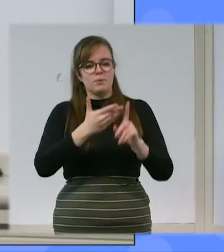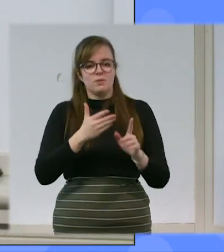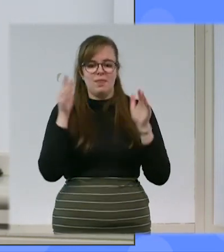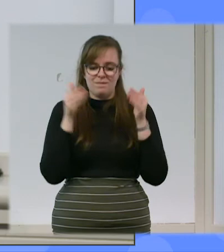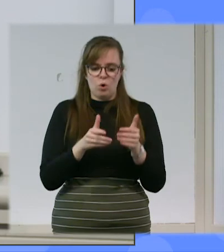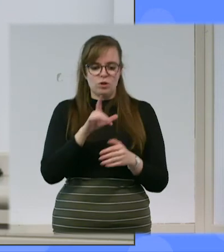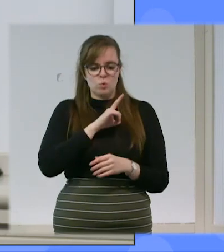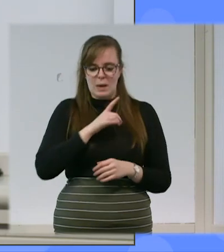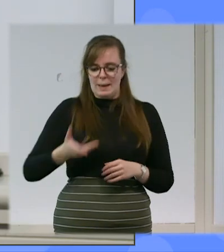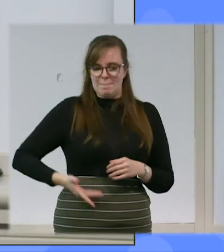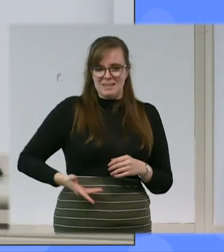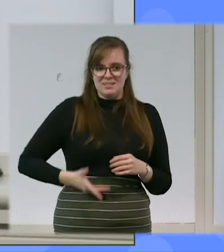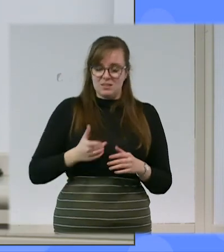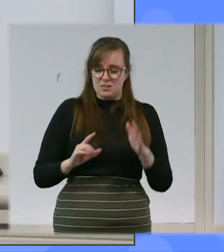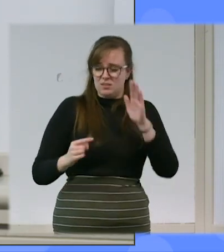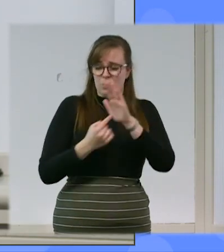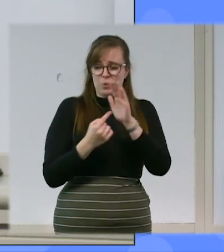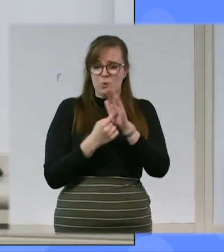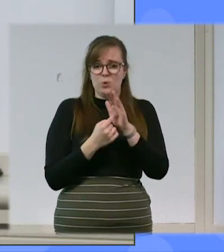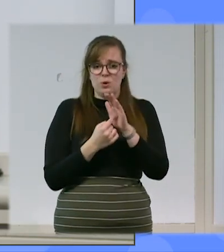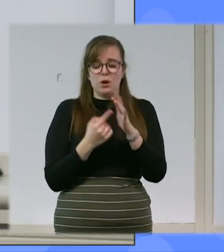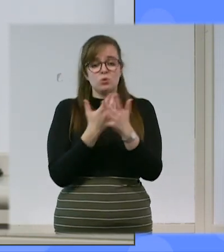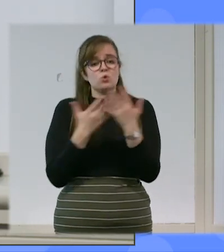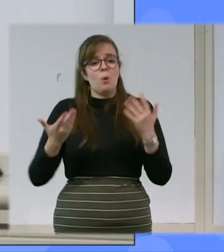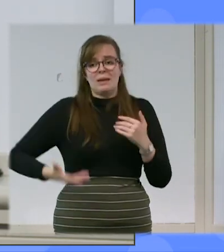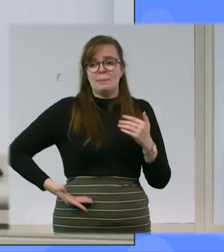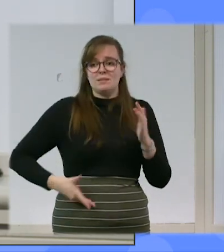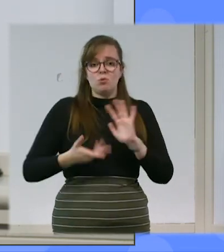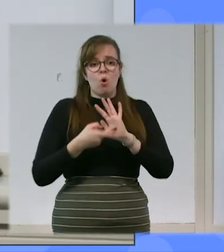a key player in this and already so many business organizations are asking